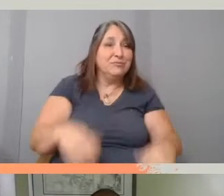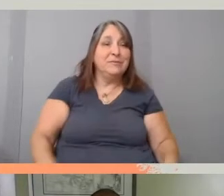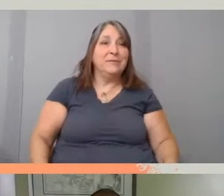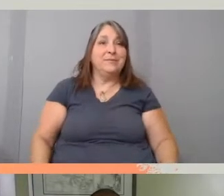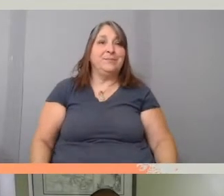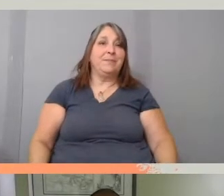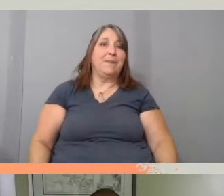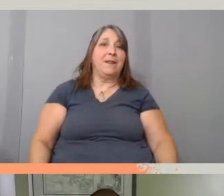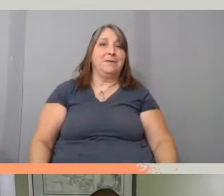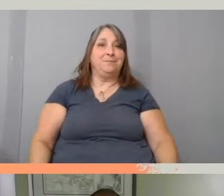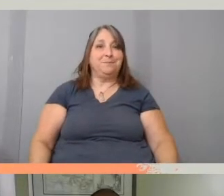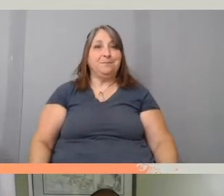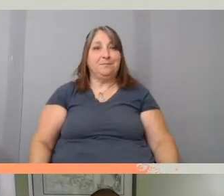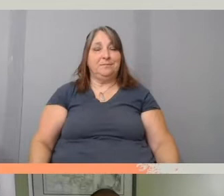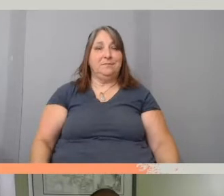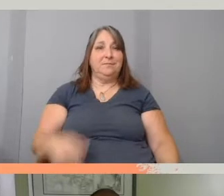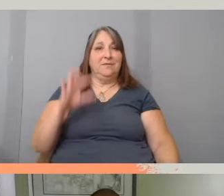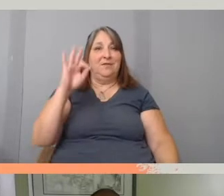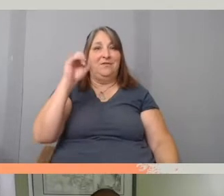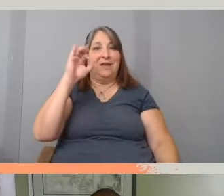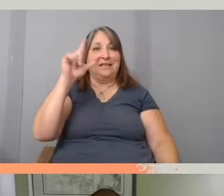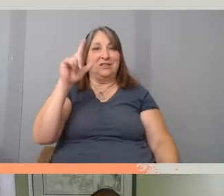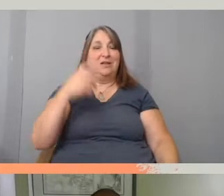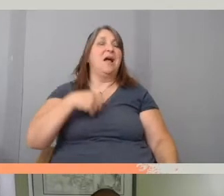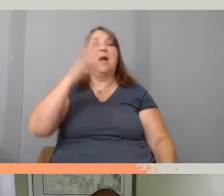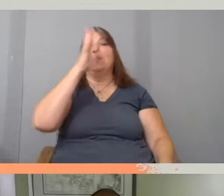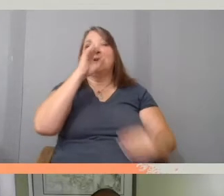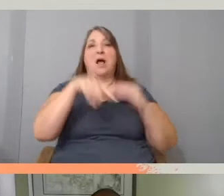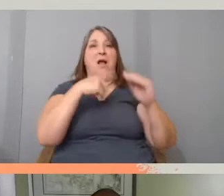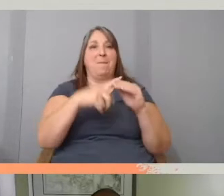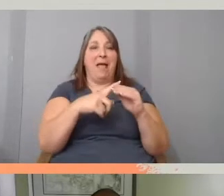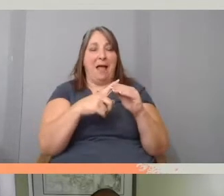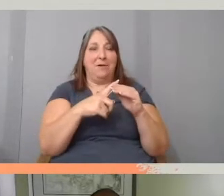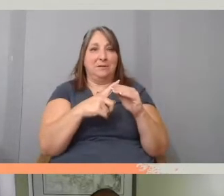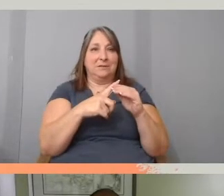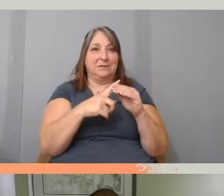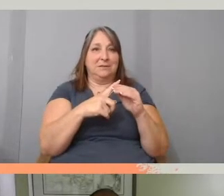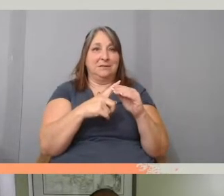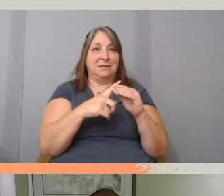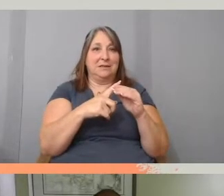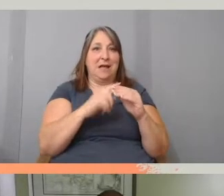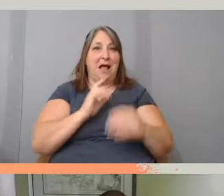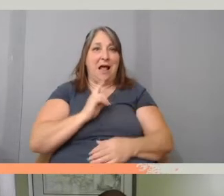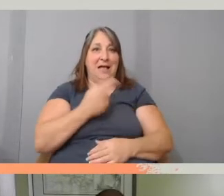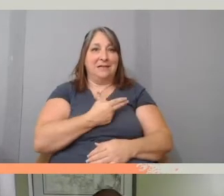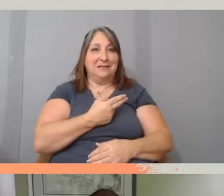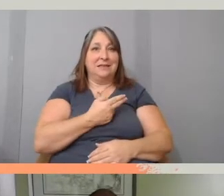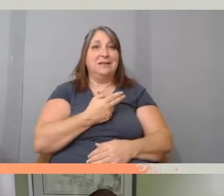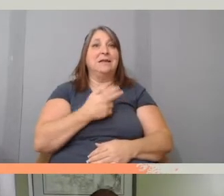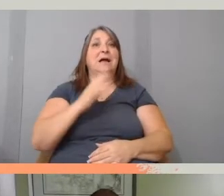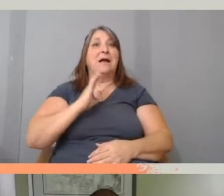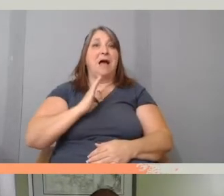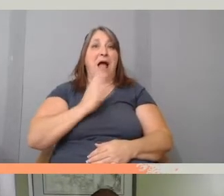I mean, I'll speak to the Without Shepherds situation. It was very similar to what Steph is describing,